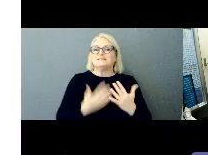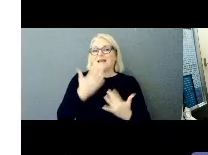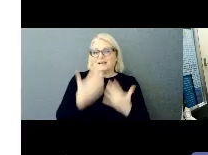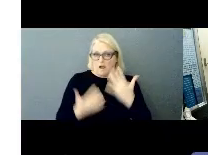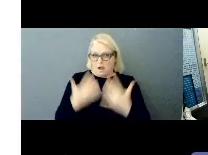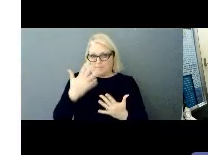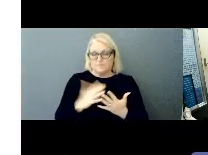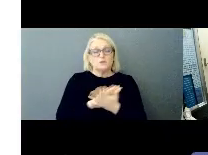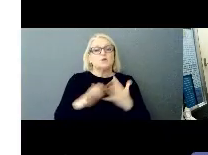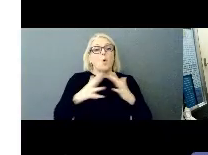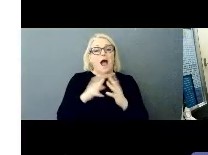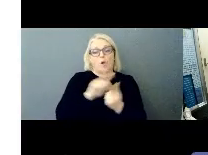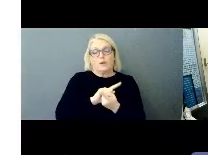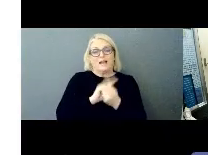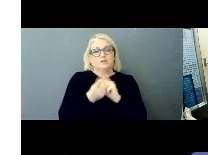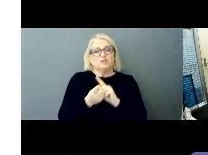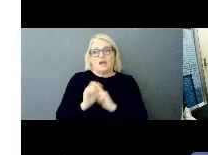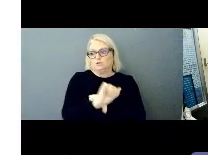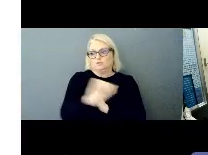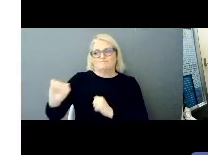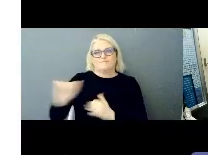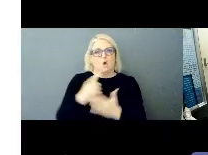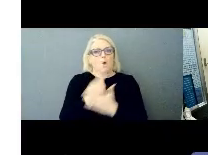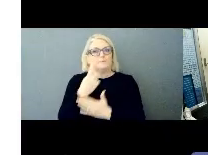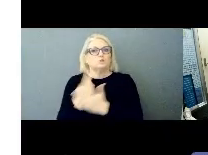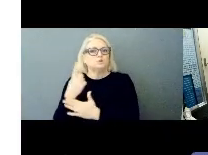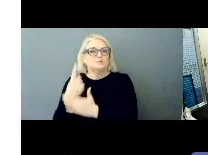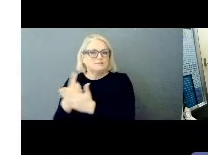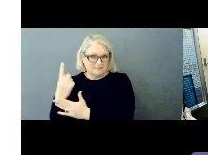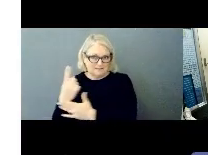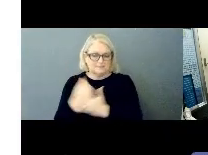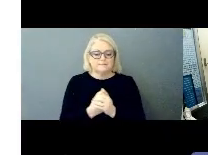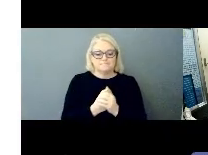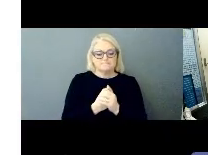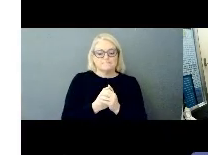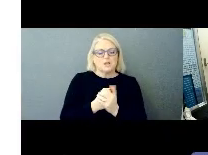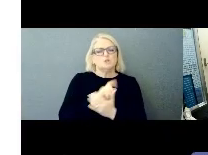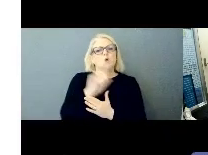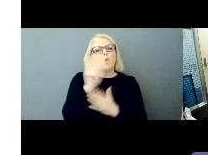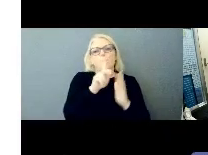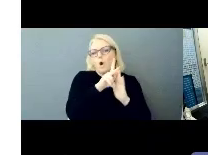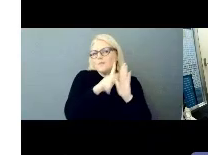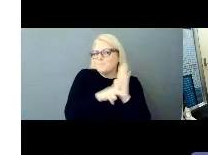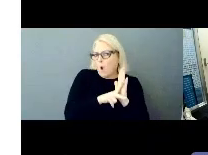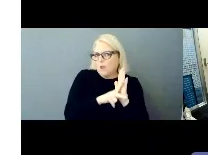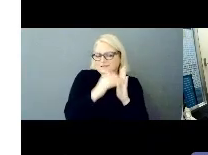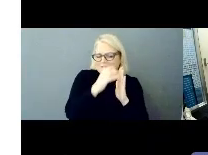I mentioned previously, is looking at: What are the right policy levers that are needed to close the equity gap?